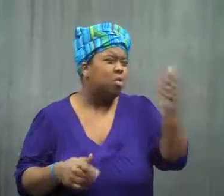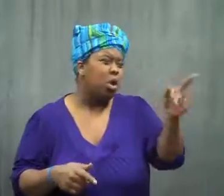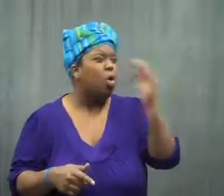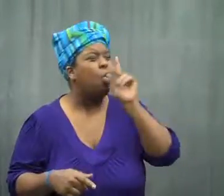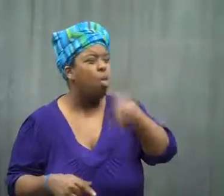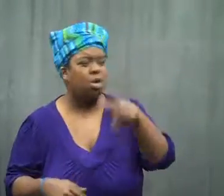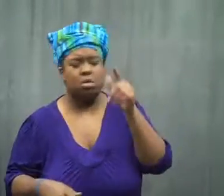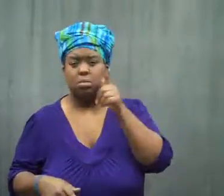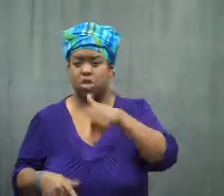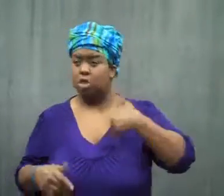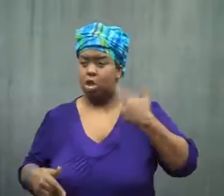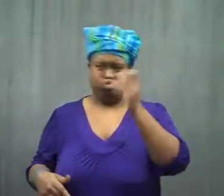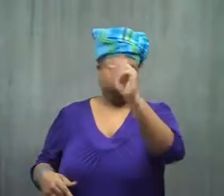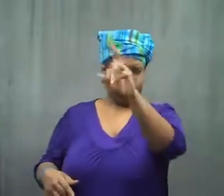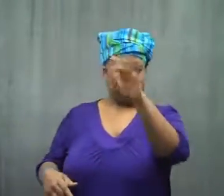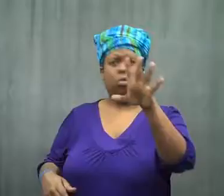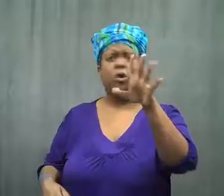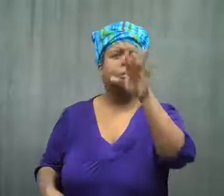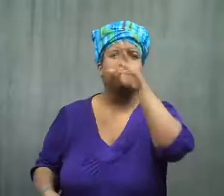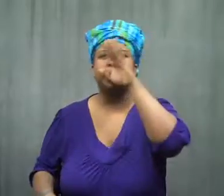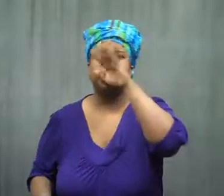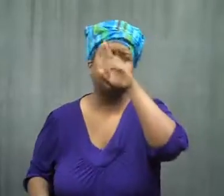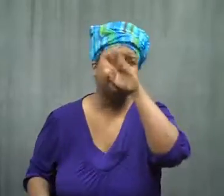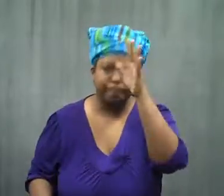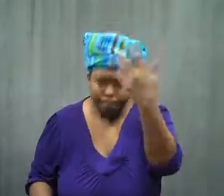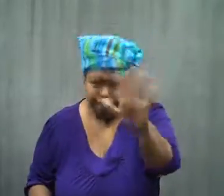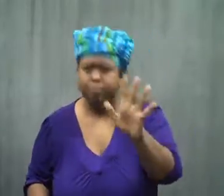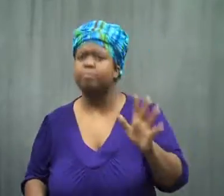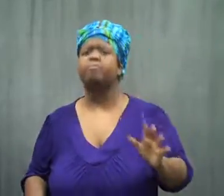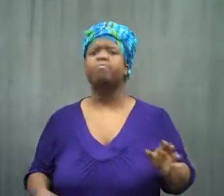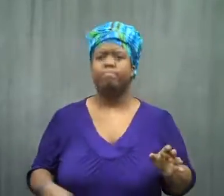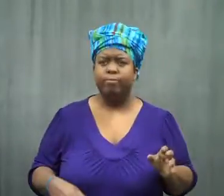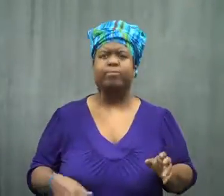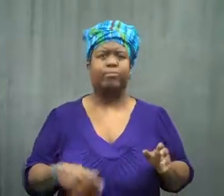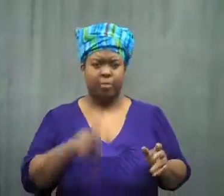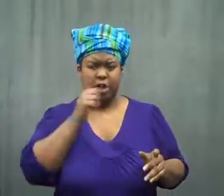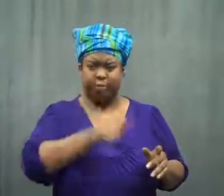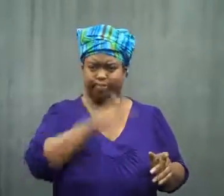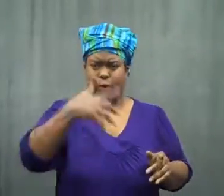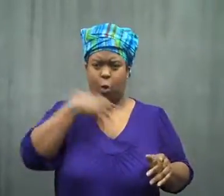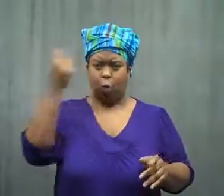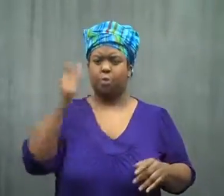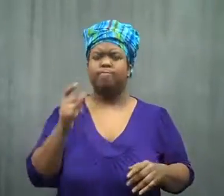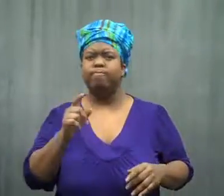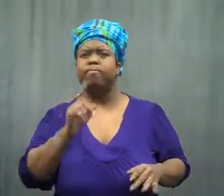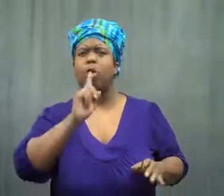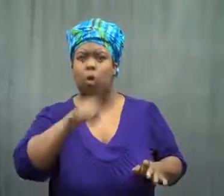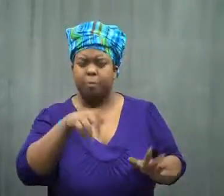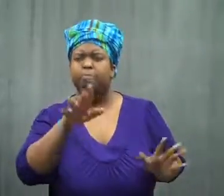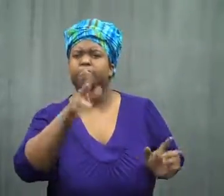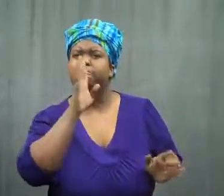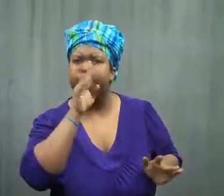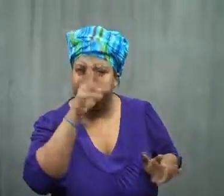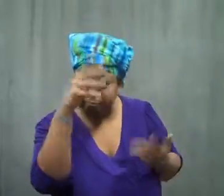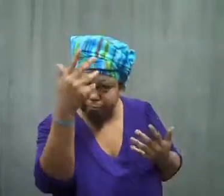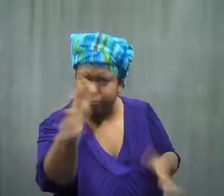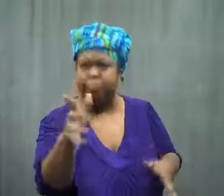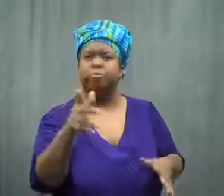She told my younger sister to go ahead and order, so she did. Then my older sister gave her order.